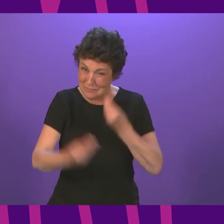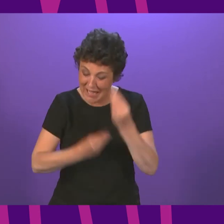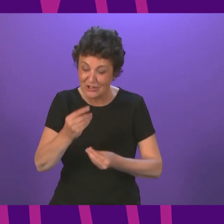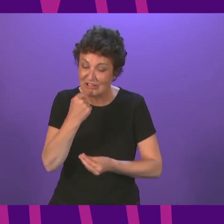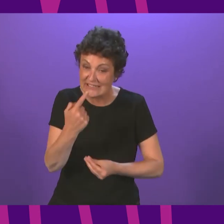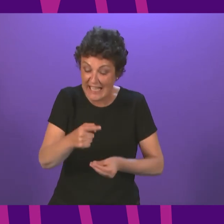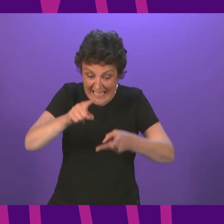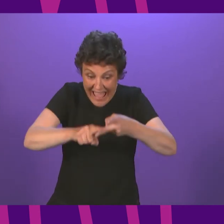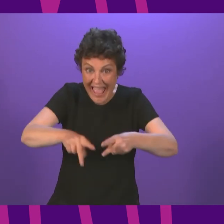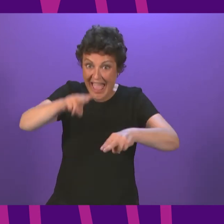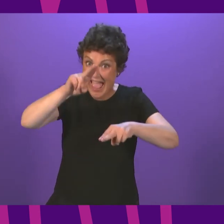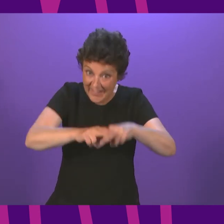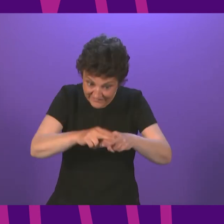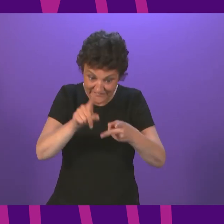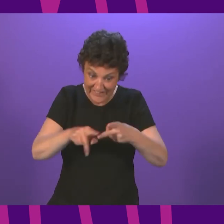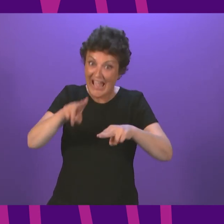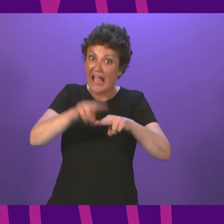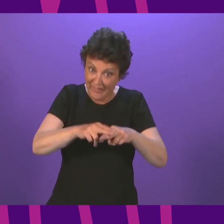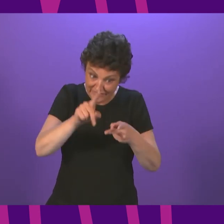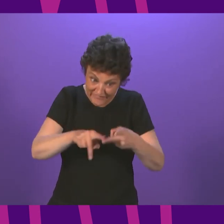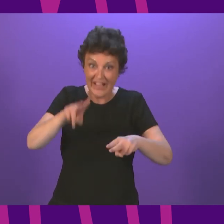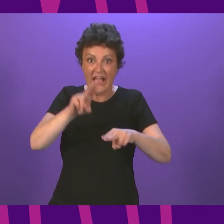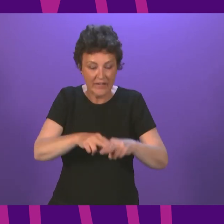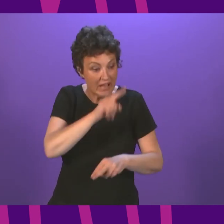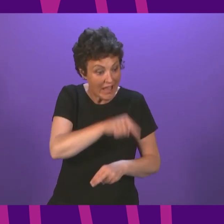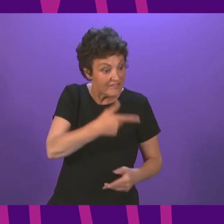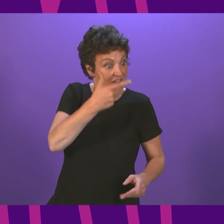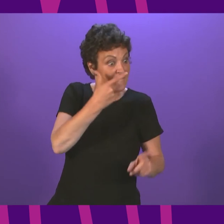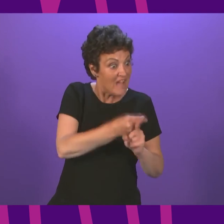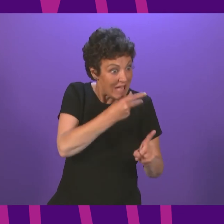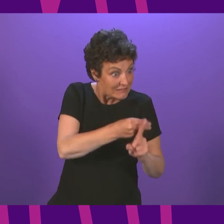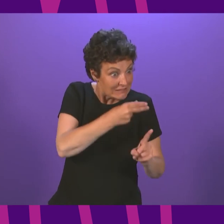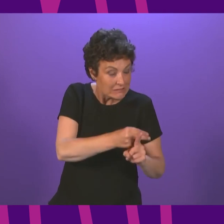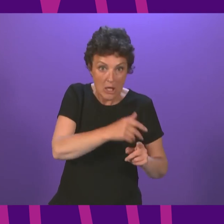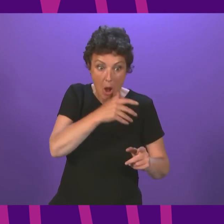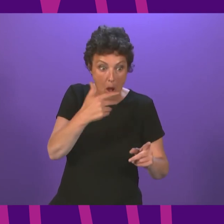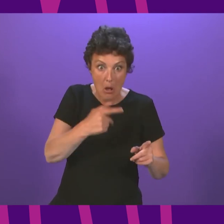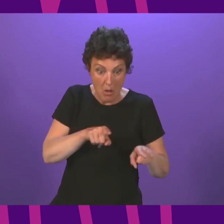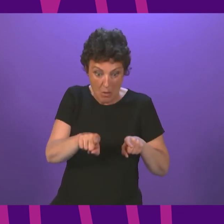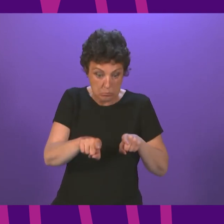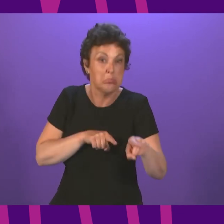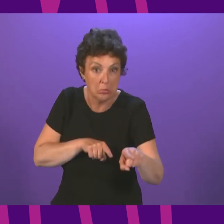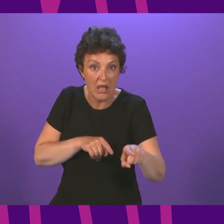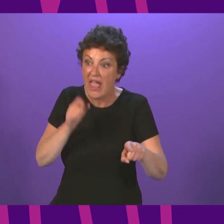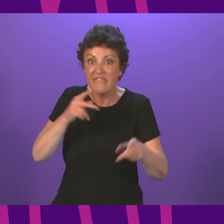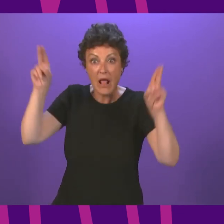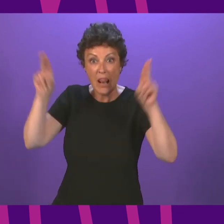with whom I was negotiating last night and this morning. I also thank the Scottish Labour team, which has worked hard to improve the bill.